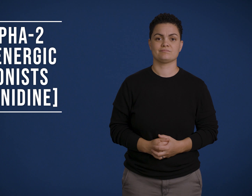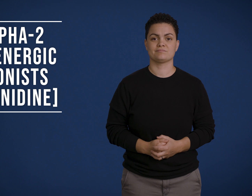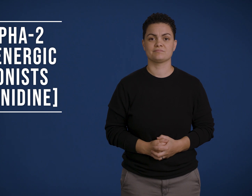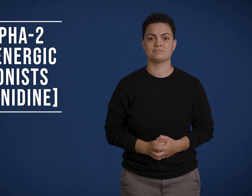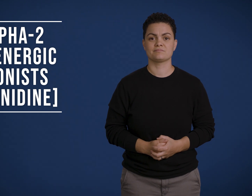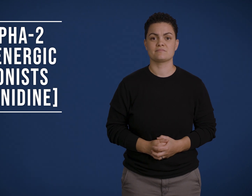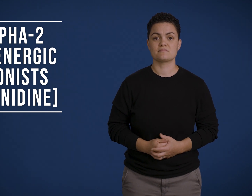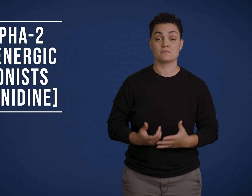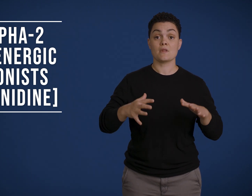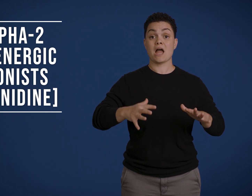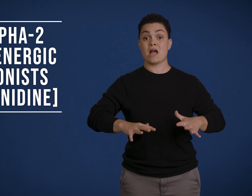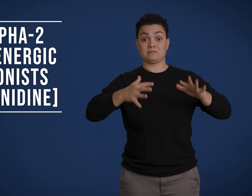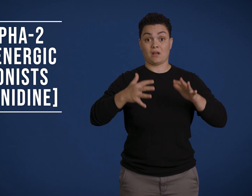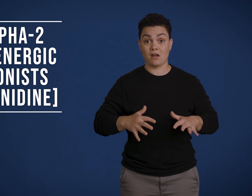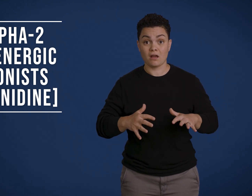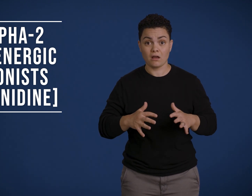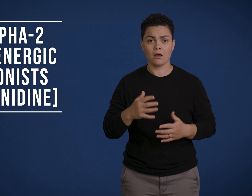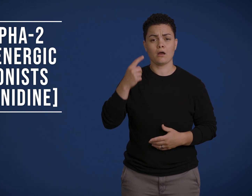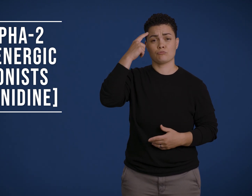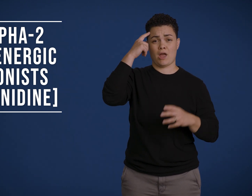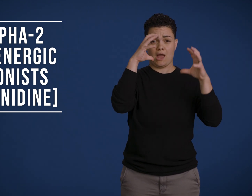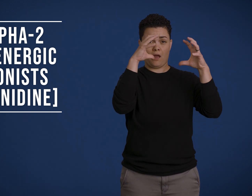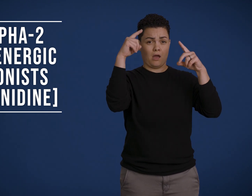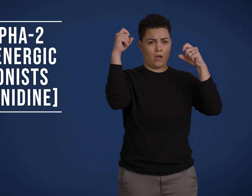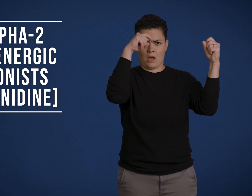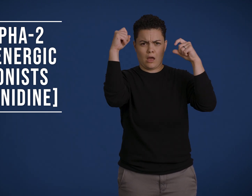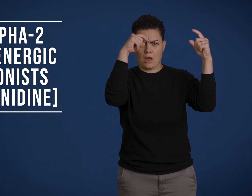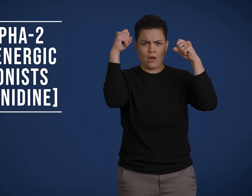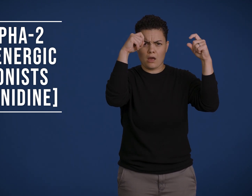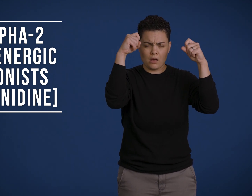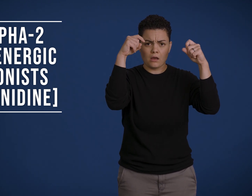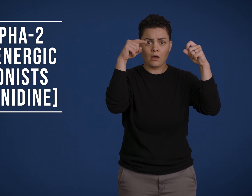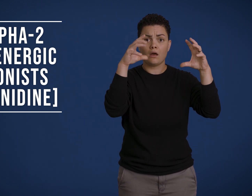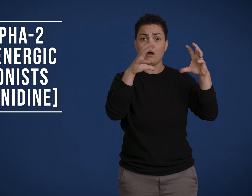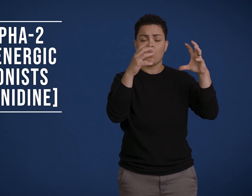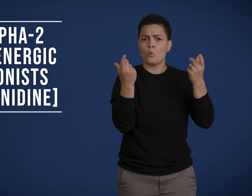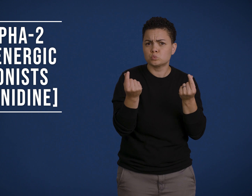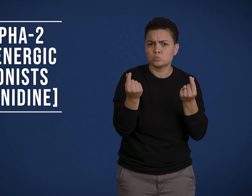are Alpha-2-adrenergic agonists, also called clonidine.